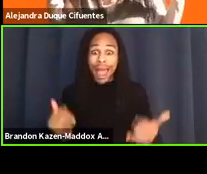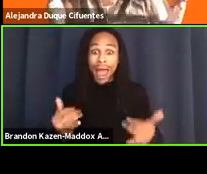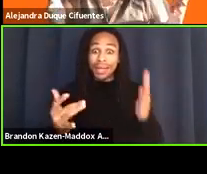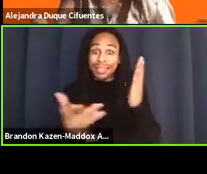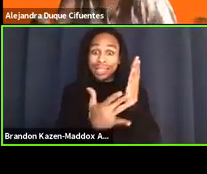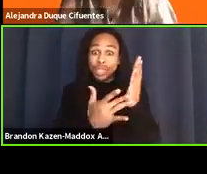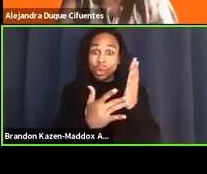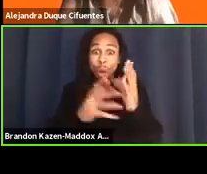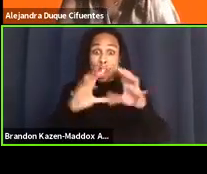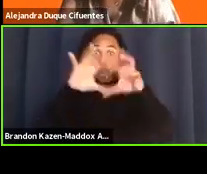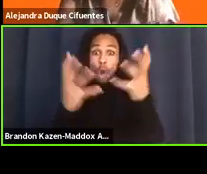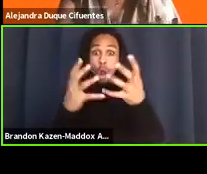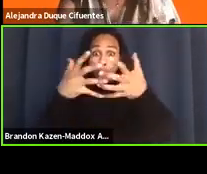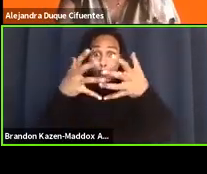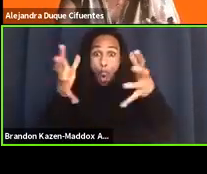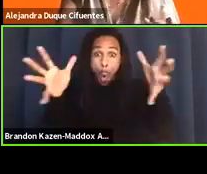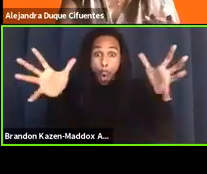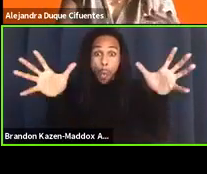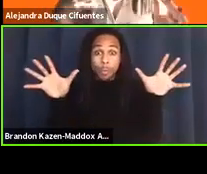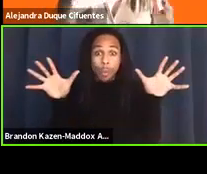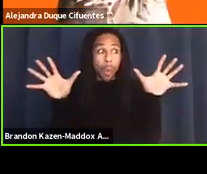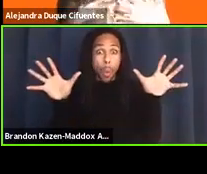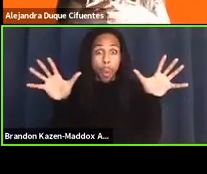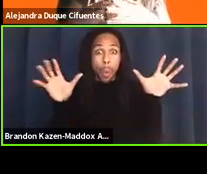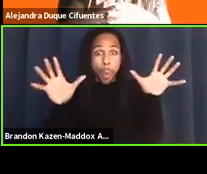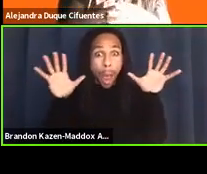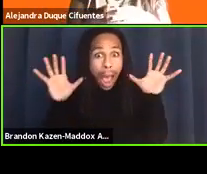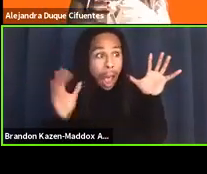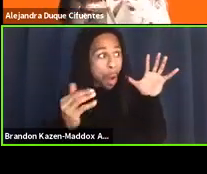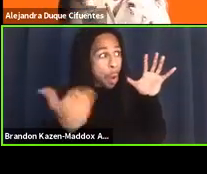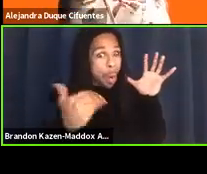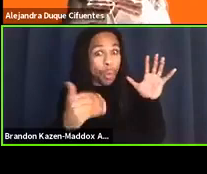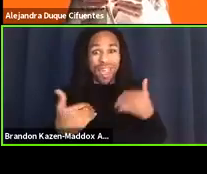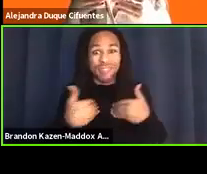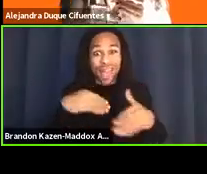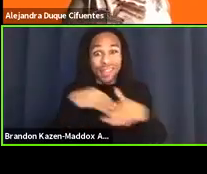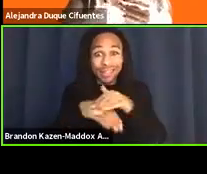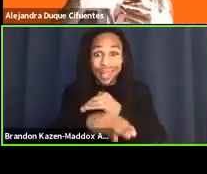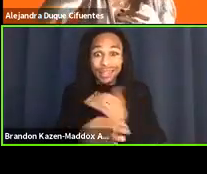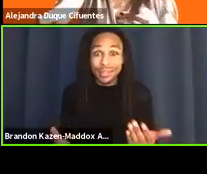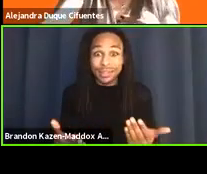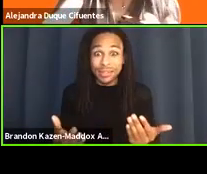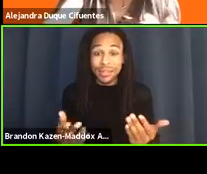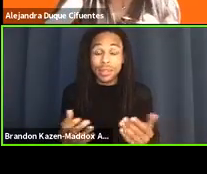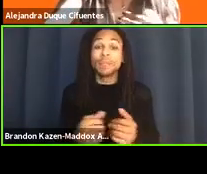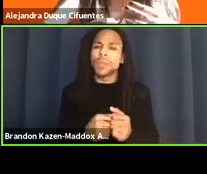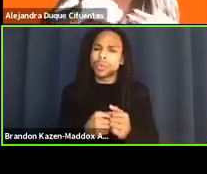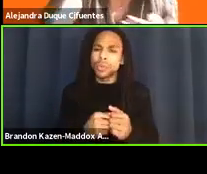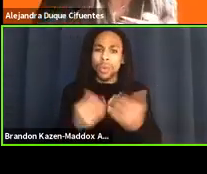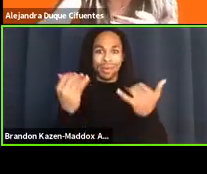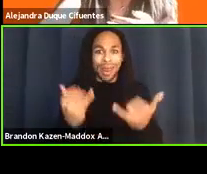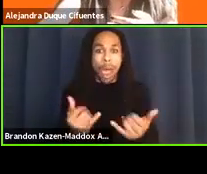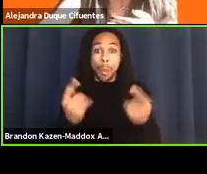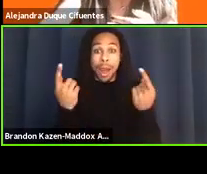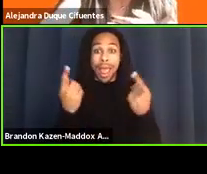before them, that we said was not possible, is now there. I'm a disabled student and maybe